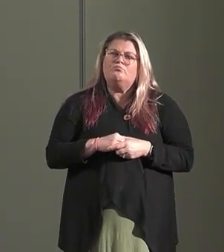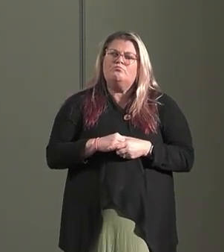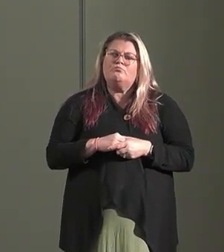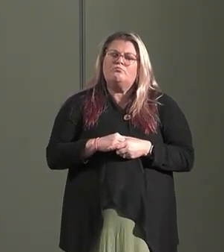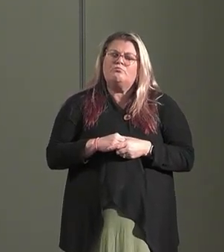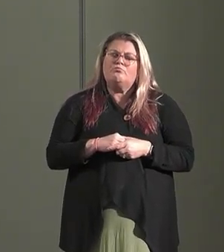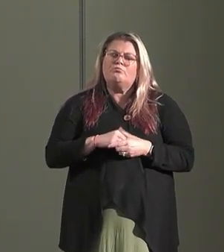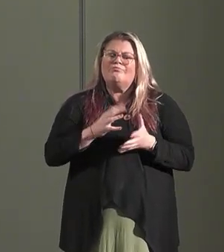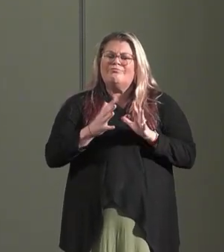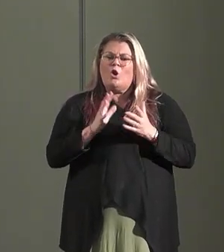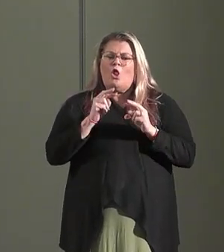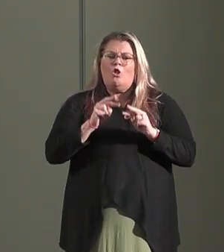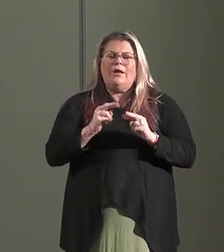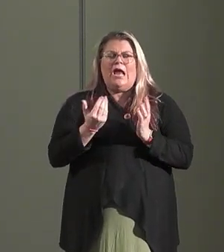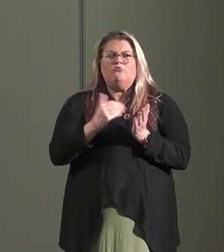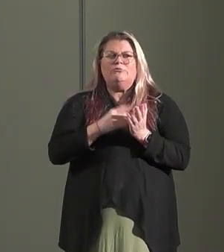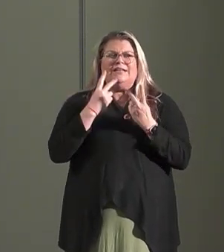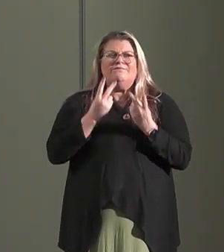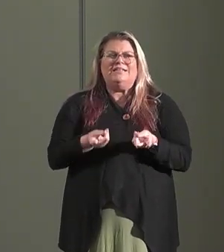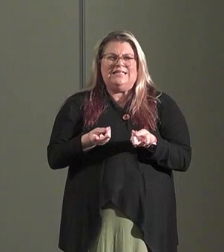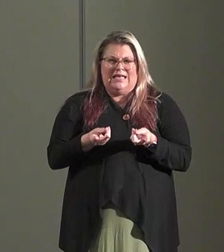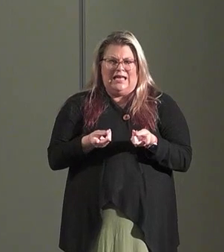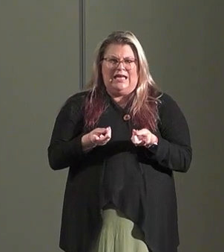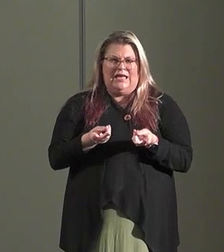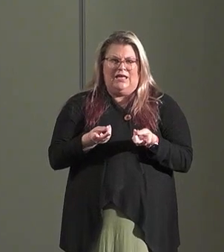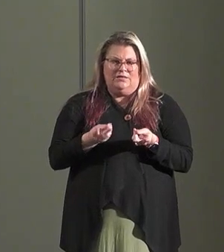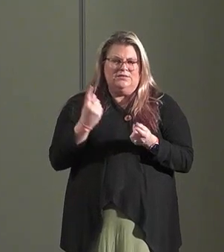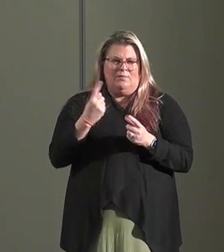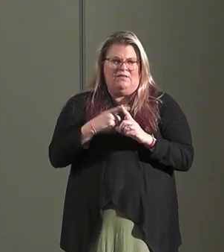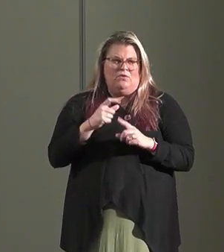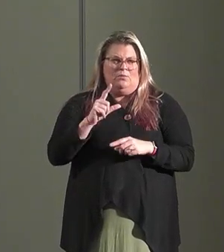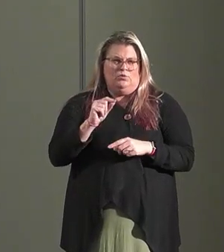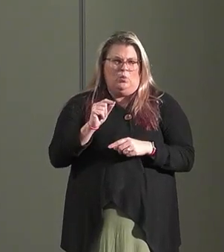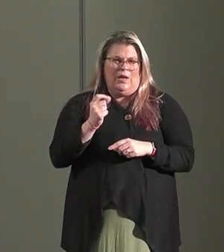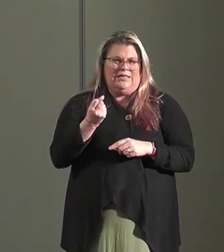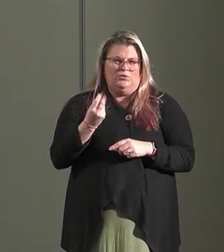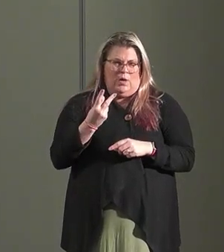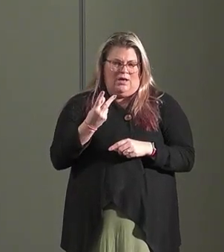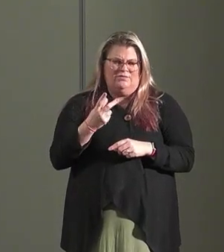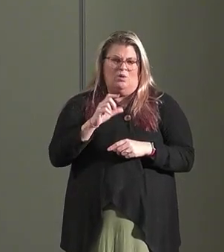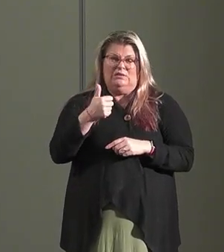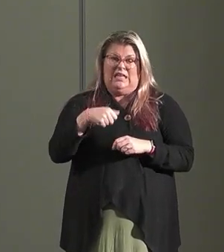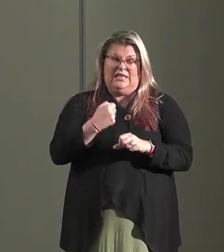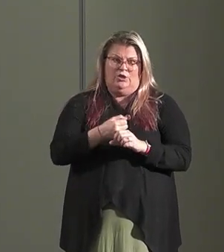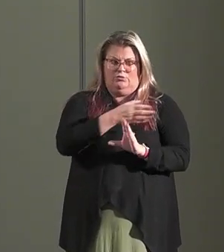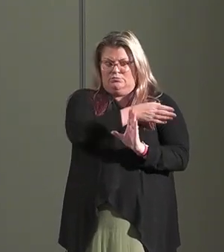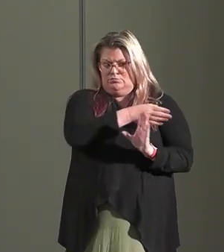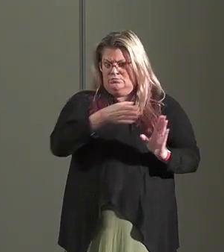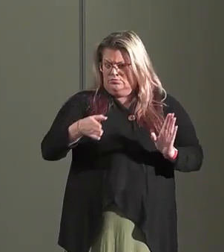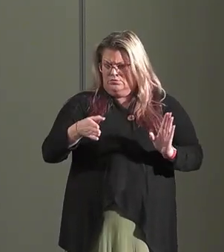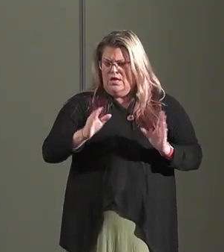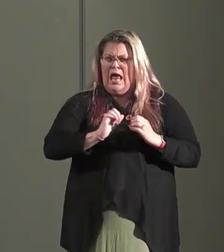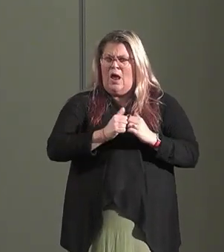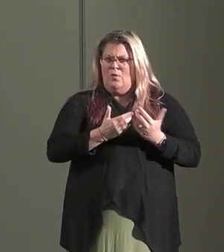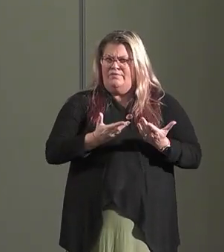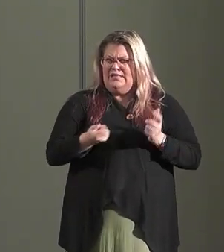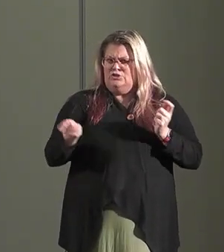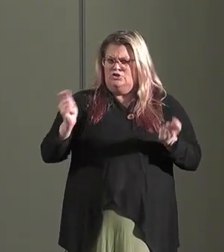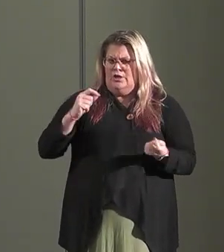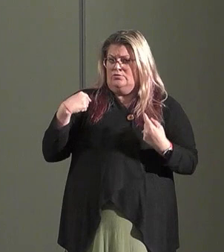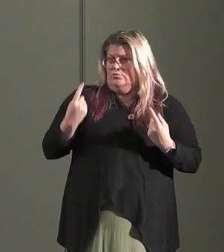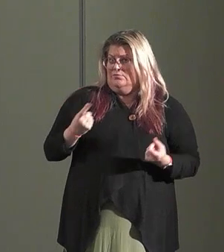revisiting a study in 2012. Ten years apart. How things changed over the last ten years.